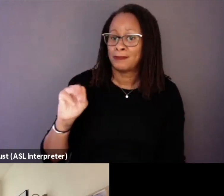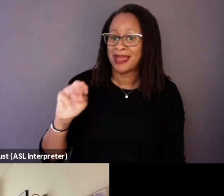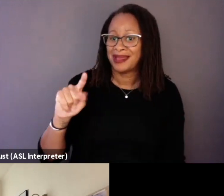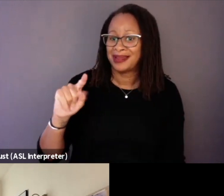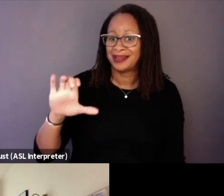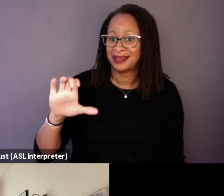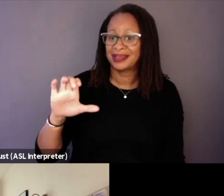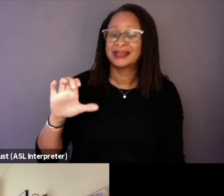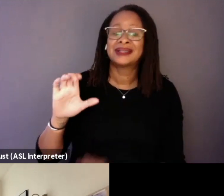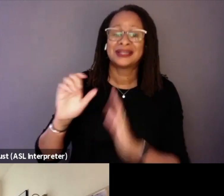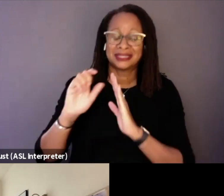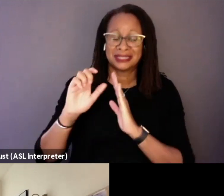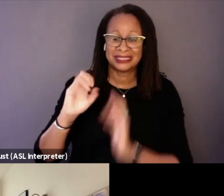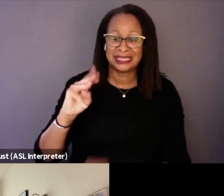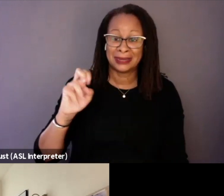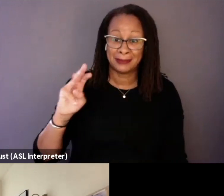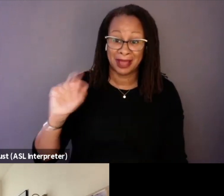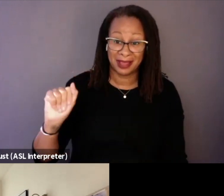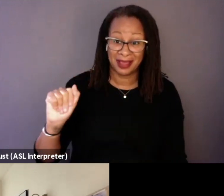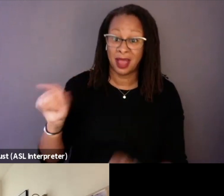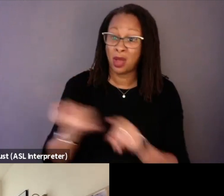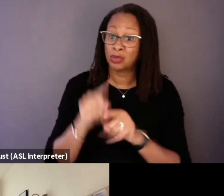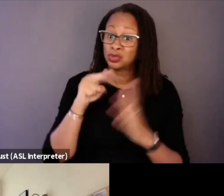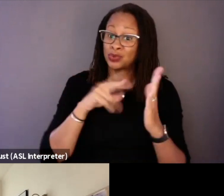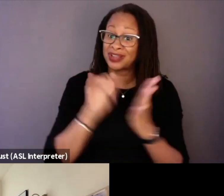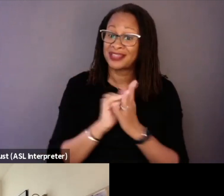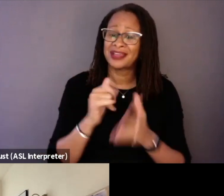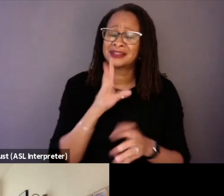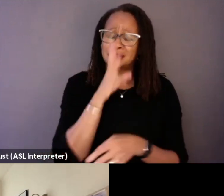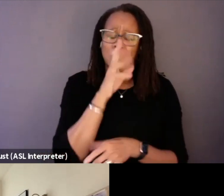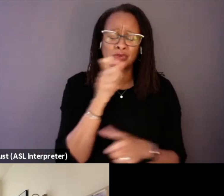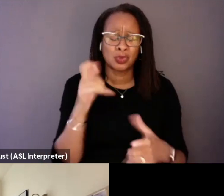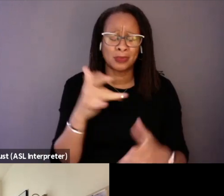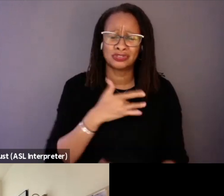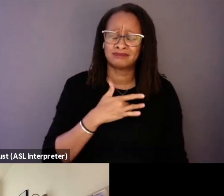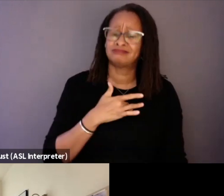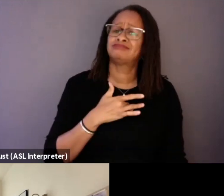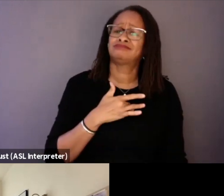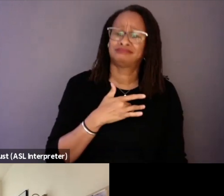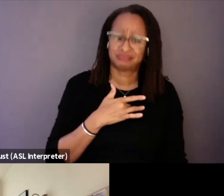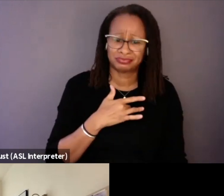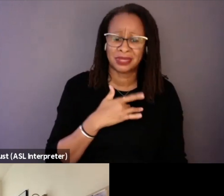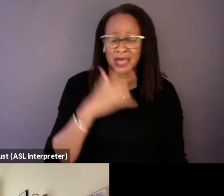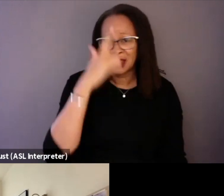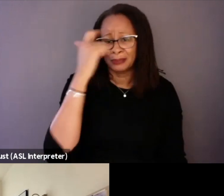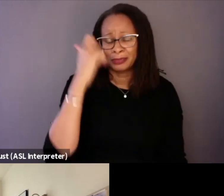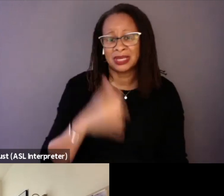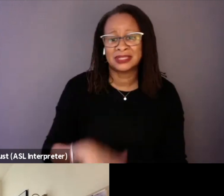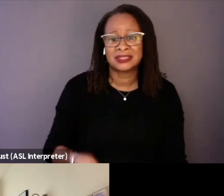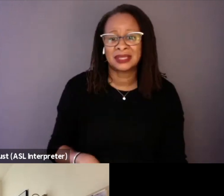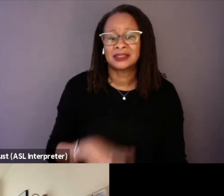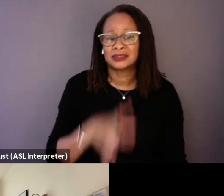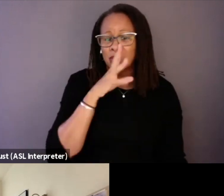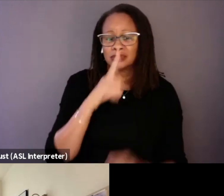And reading that also spoke so much to me because it talked about like that disconnect